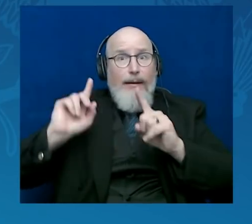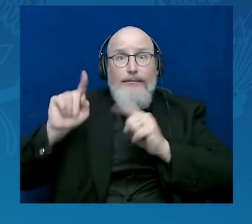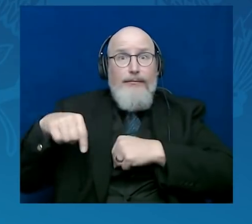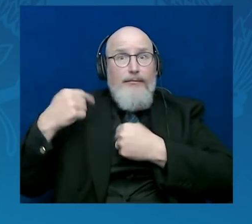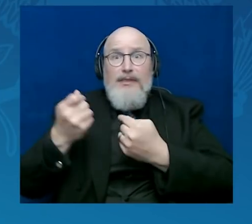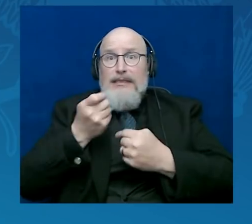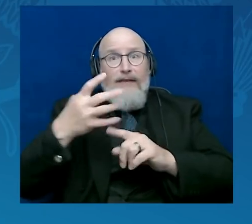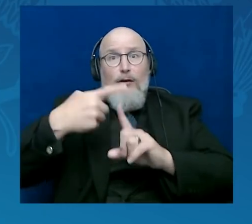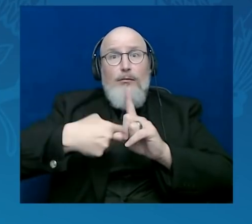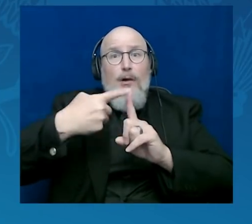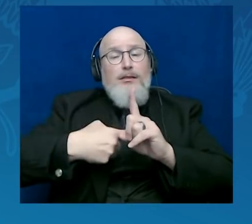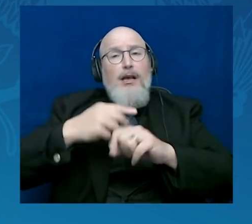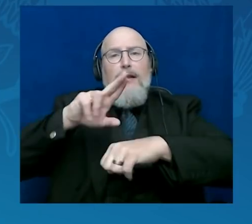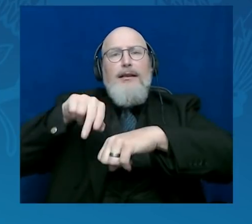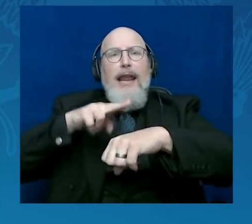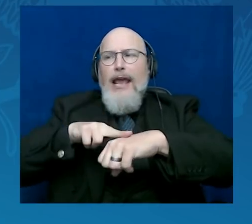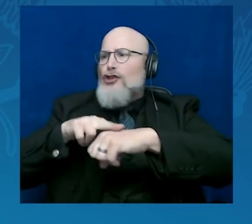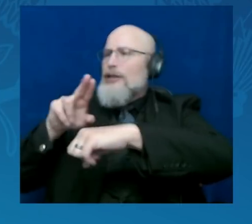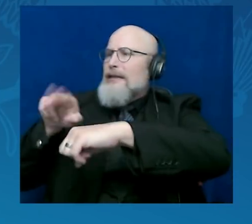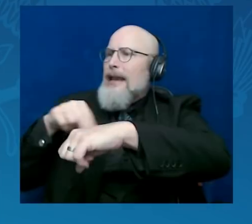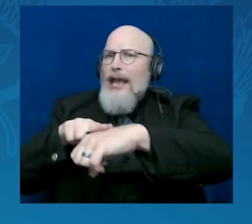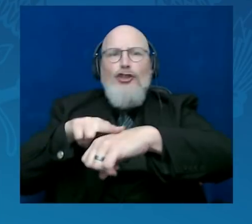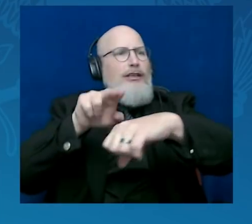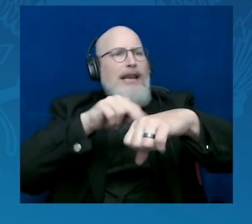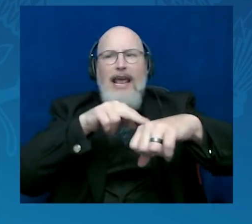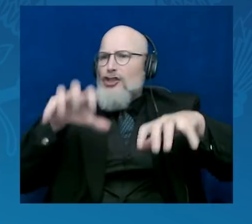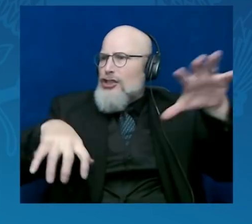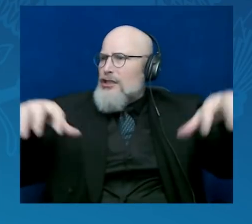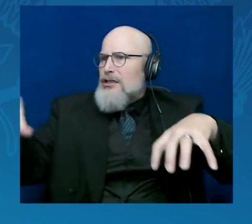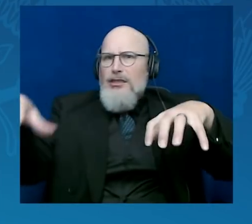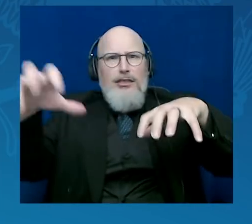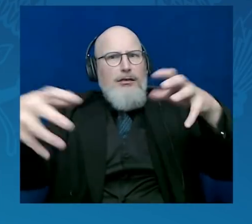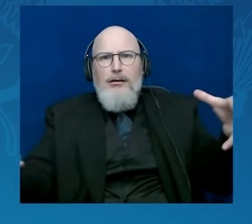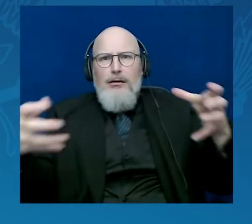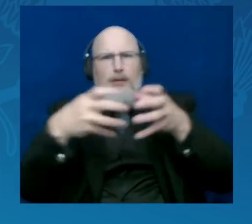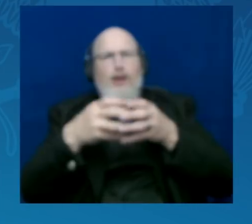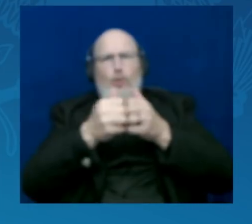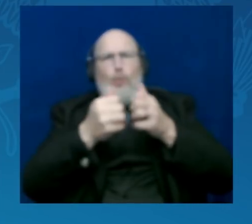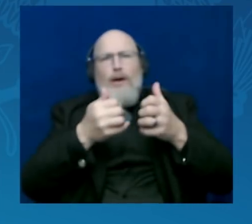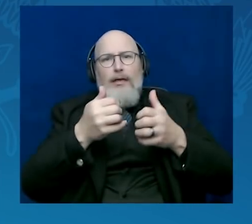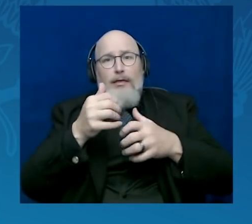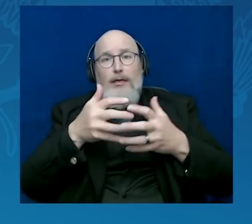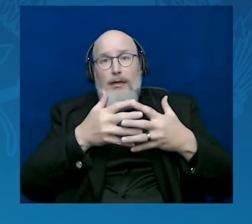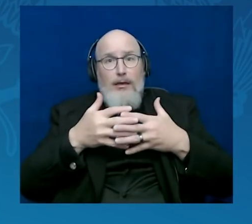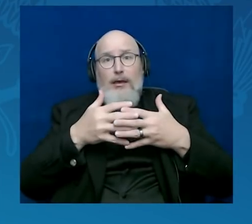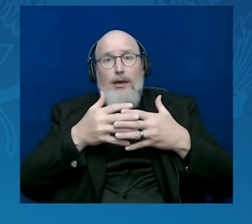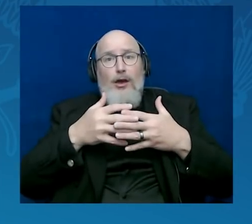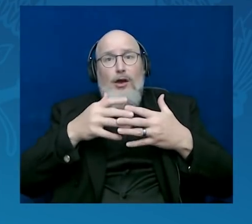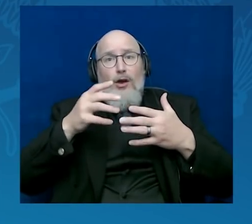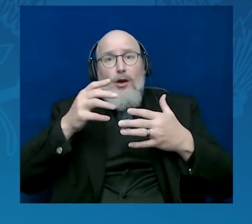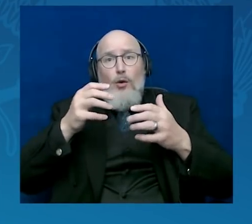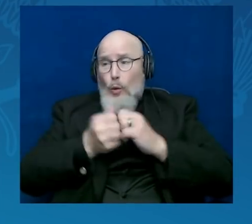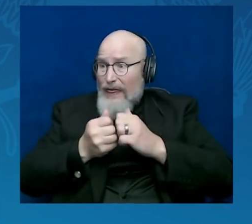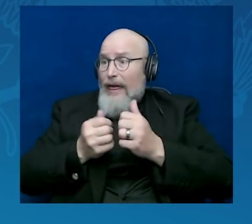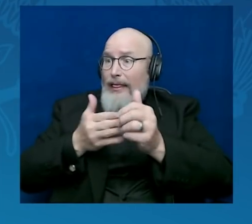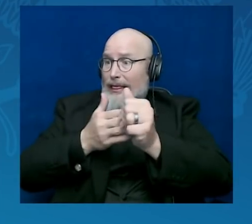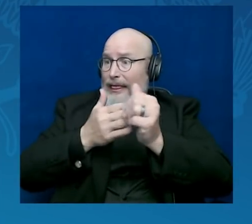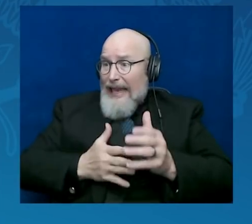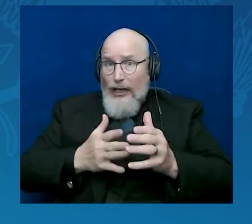where the United States, we would like to believe, has been among leaders in playing a leadership role to bring together the Allies